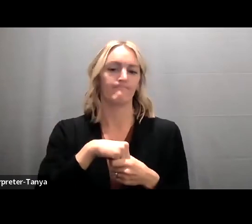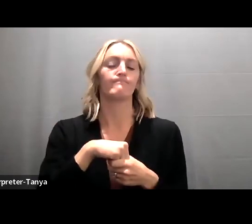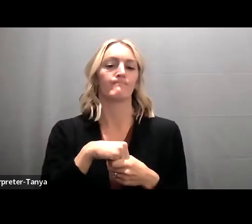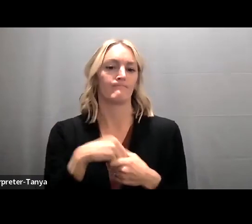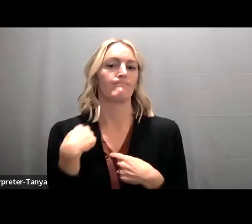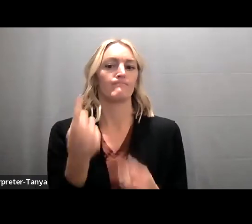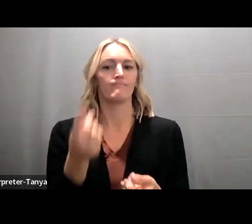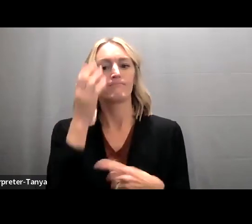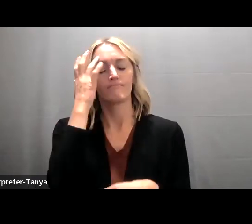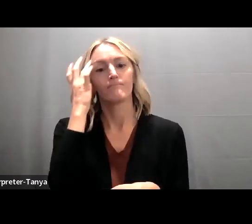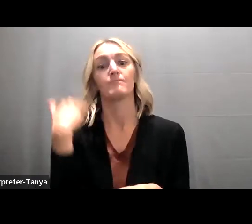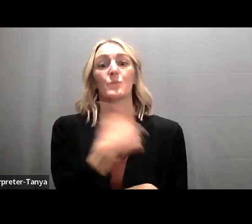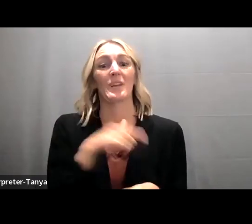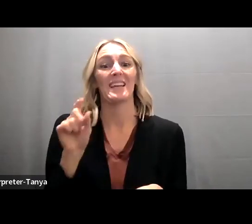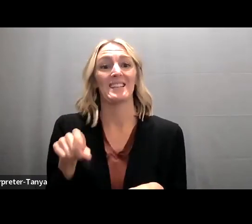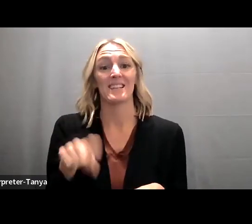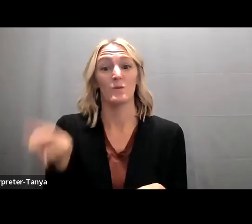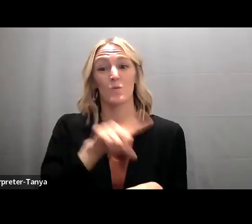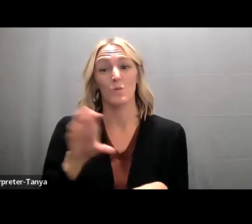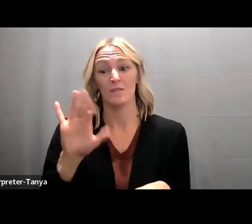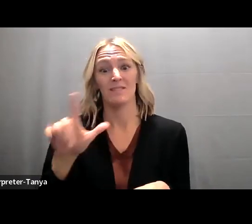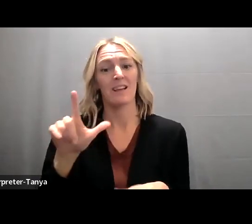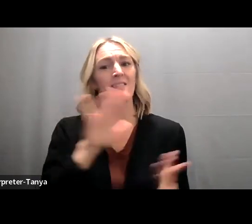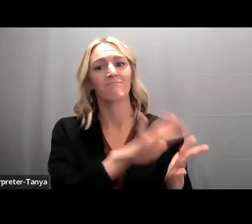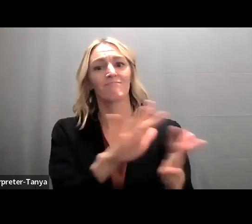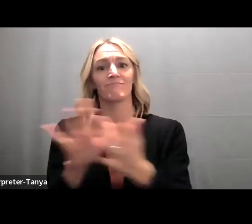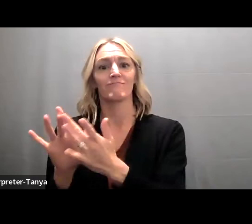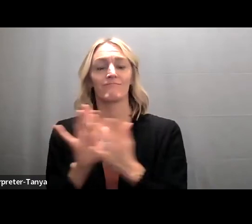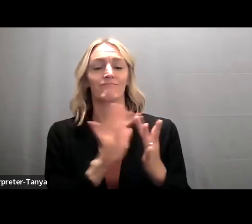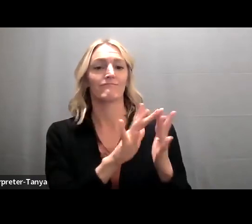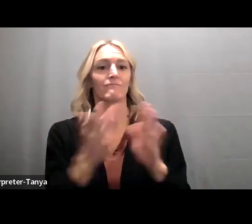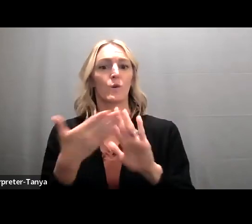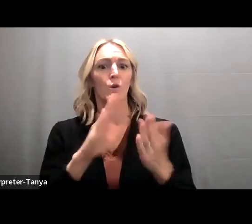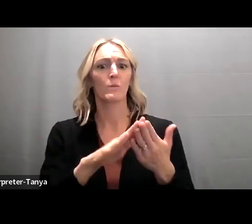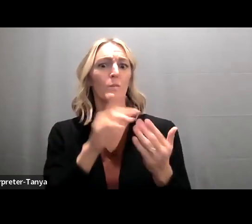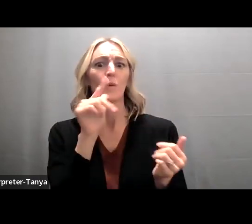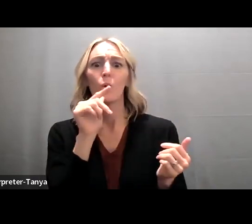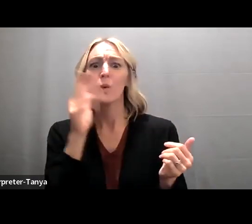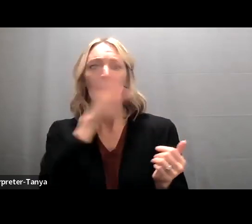We need you CIL's to be reaching out to communities that have never been heard before.